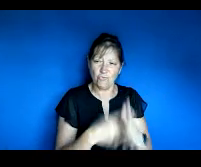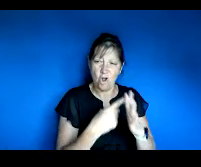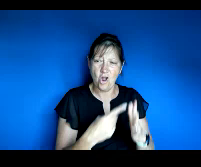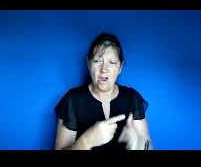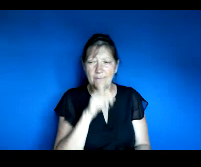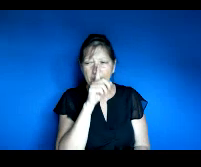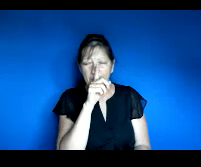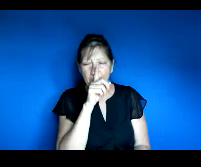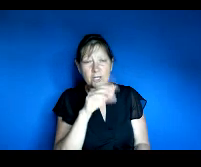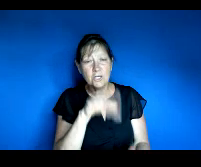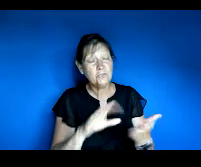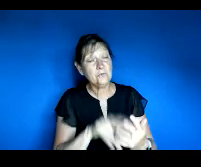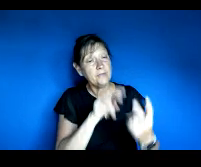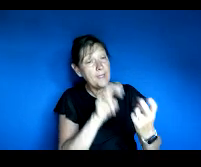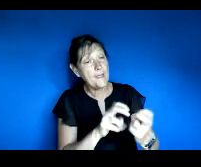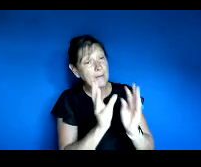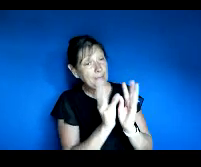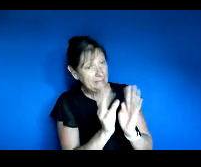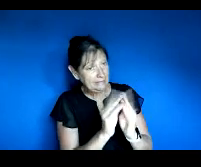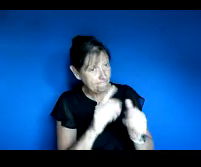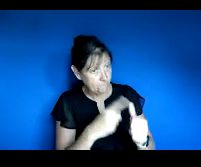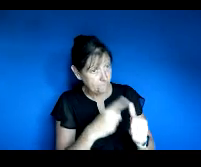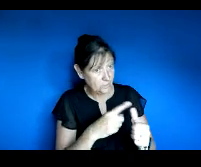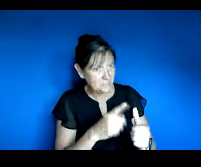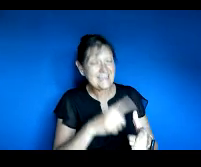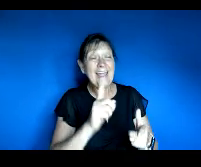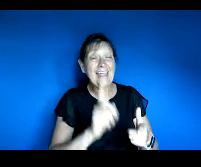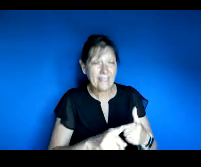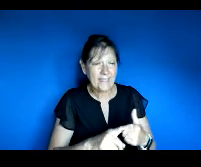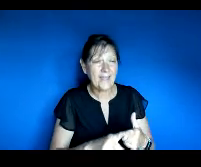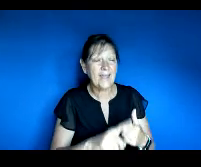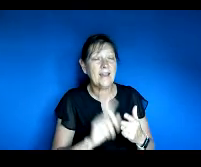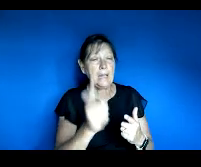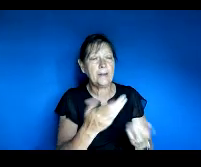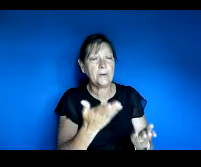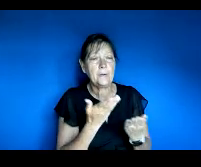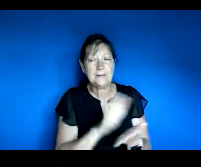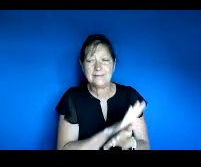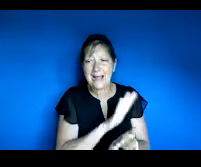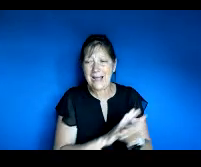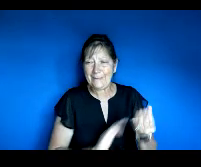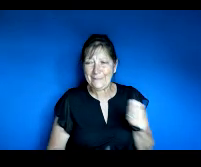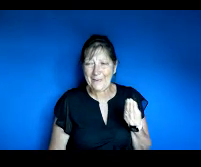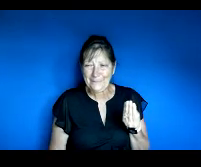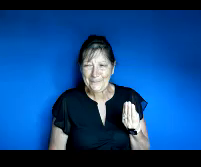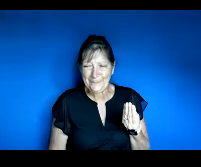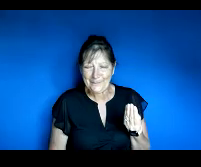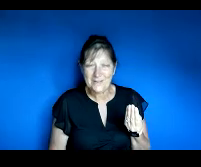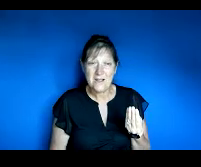and then we'll work with them to get documentation submitted. So I do want to emphasize that. Although, oftentimes, documentation is gonna be a key part